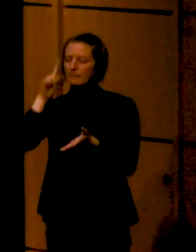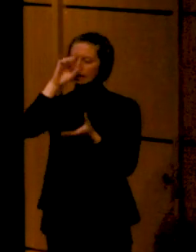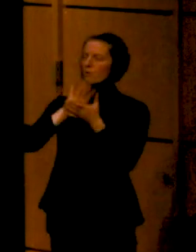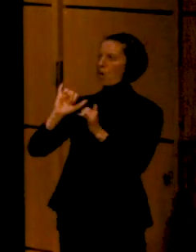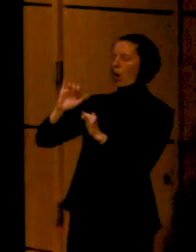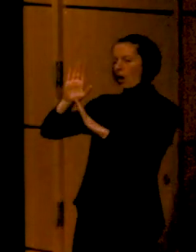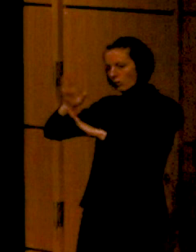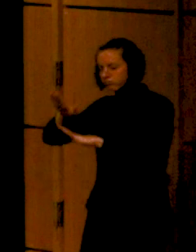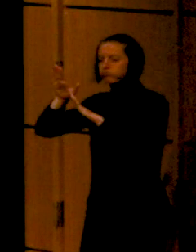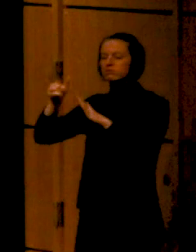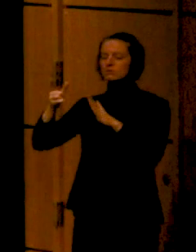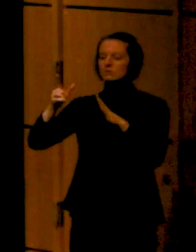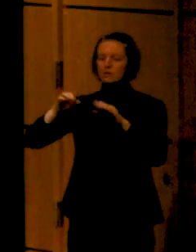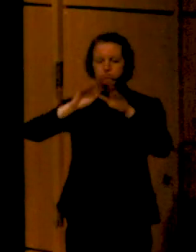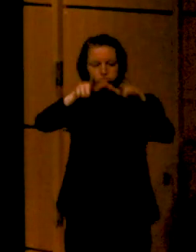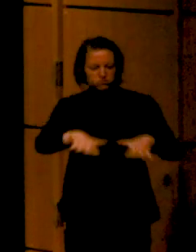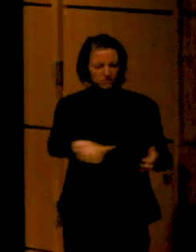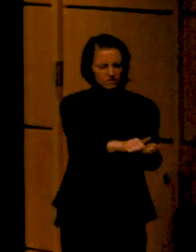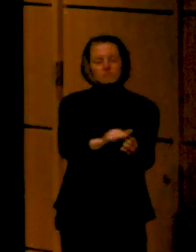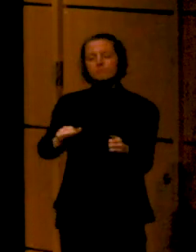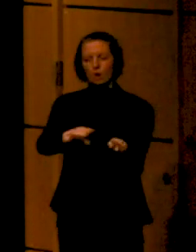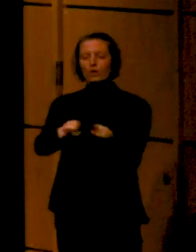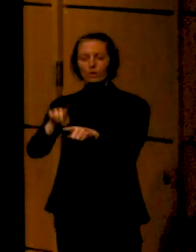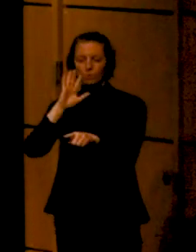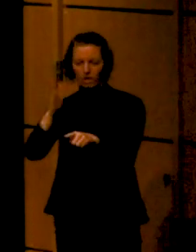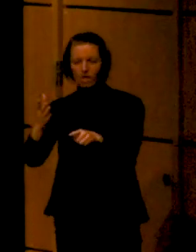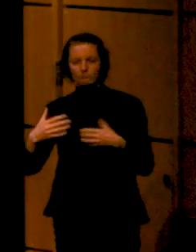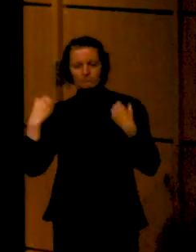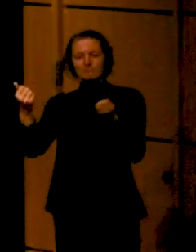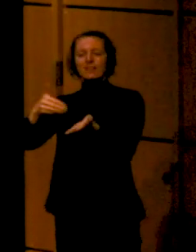Some of the stories, here we have Mount Hood in the foreground and from left to right St.